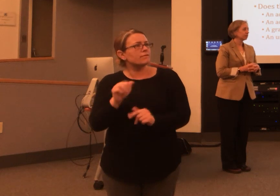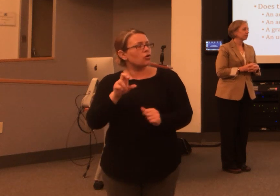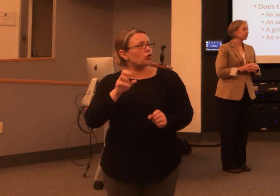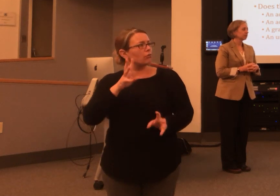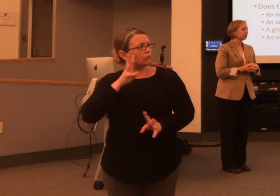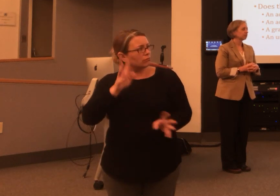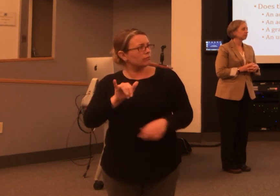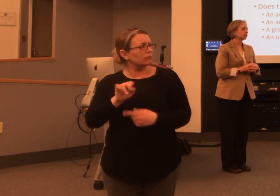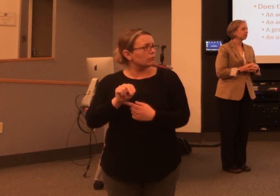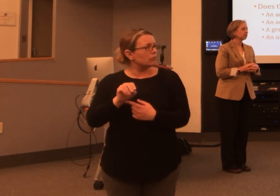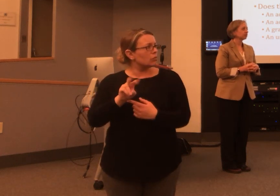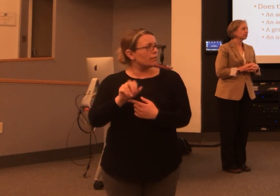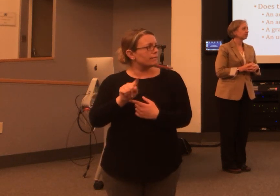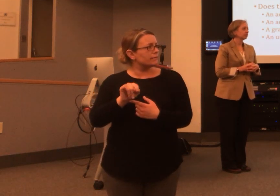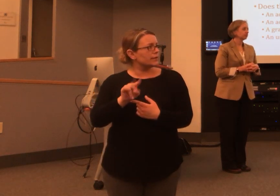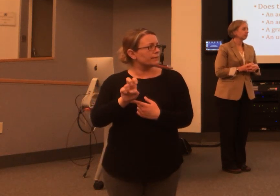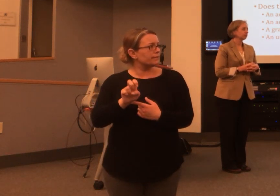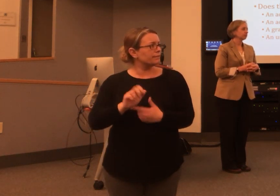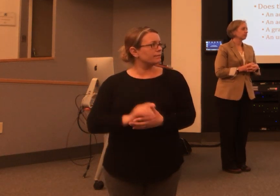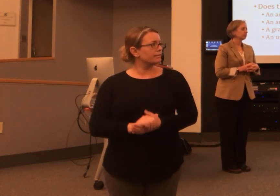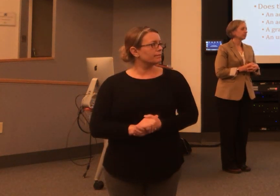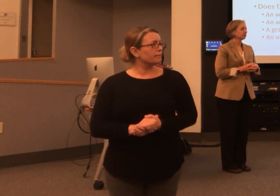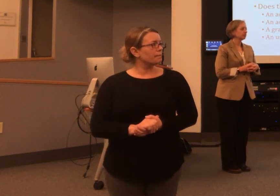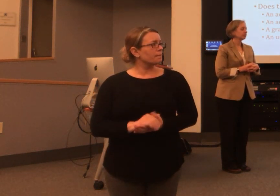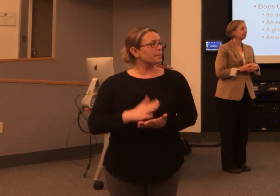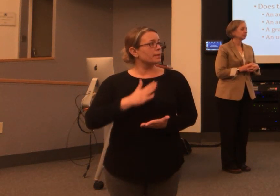My understanding is those who work for hire,